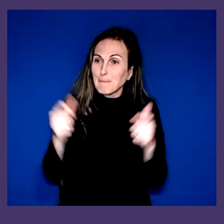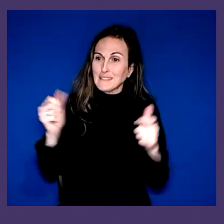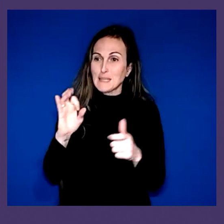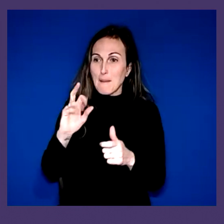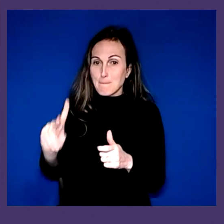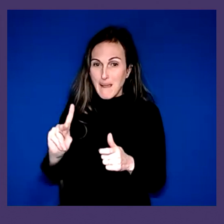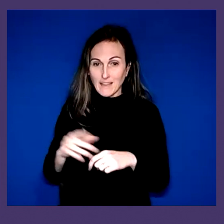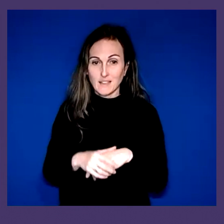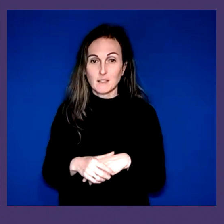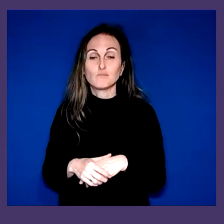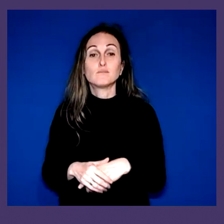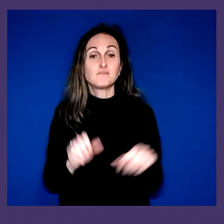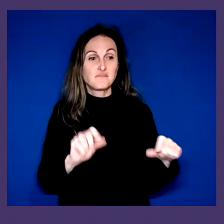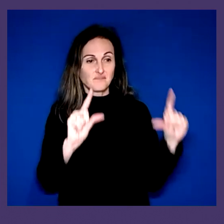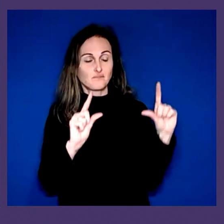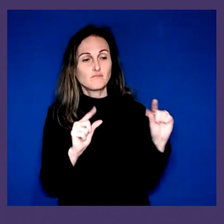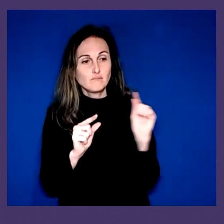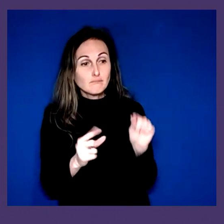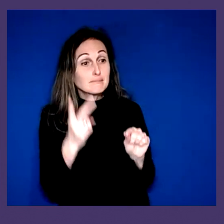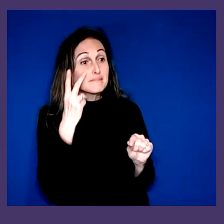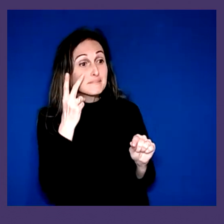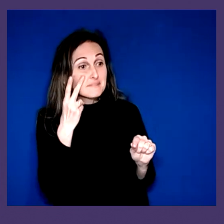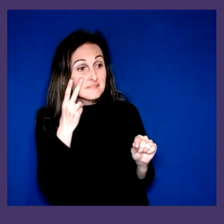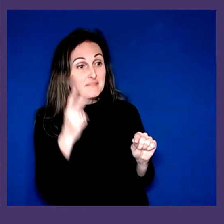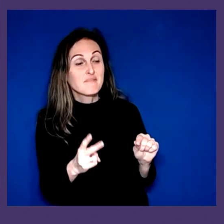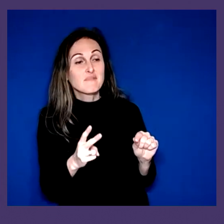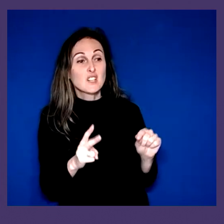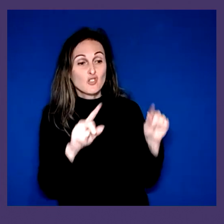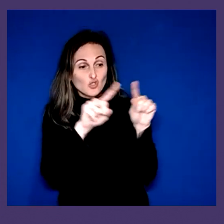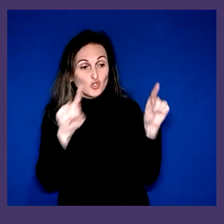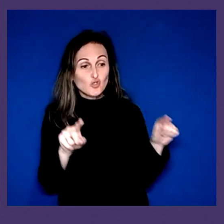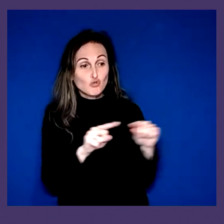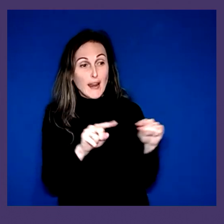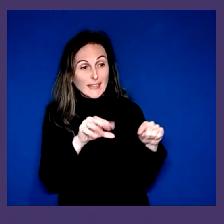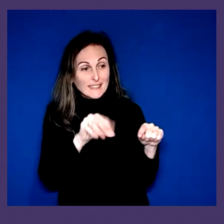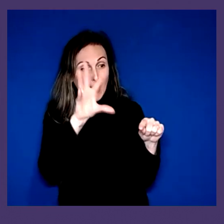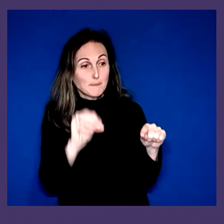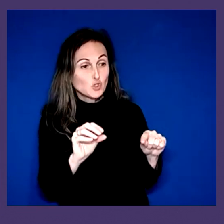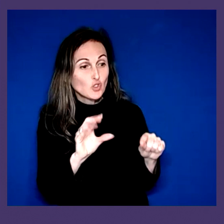we see the homepage for the Lloyds Bank website. It has a green color scheme and features